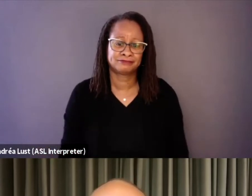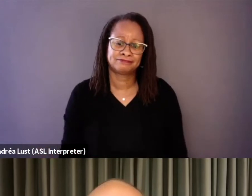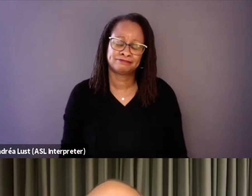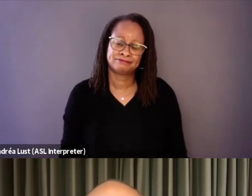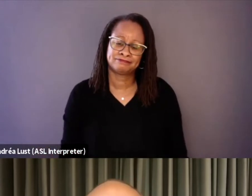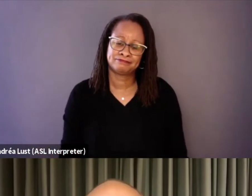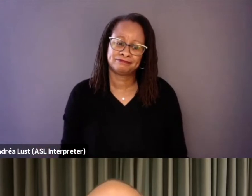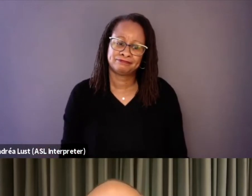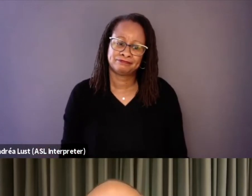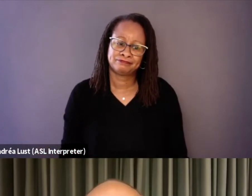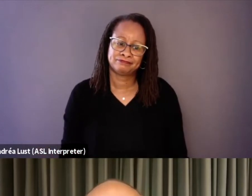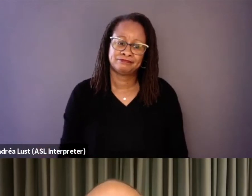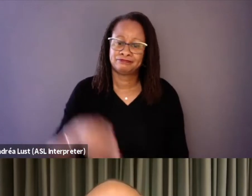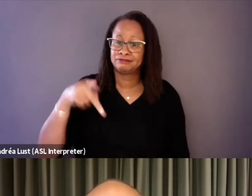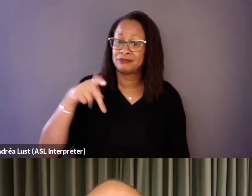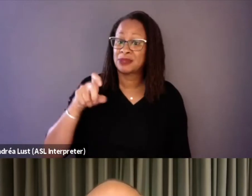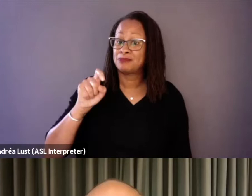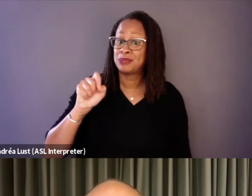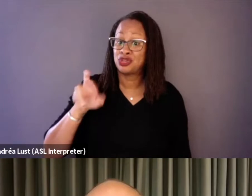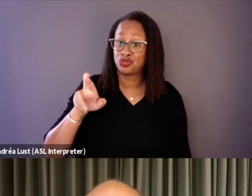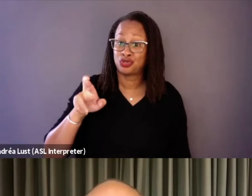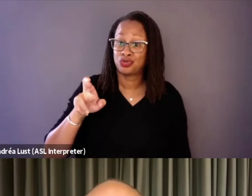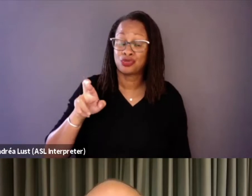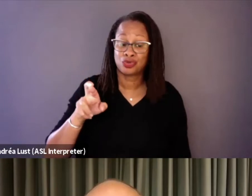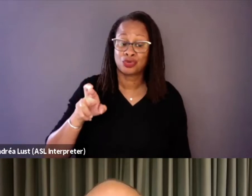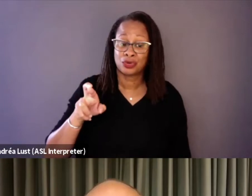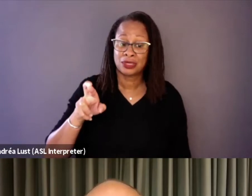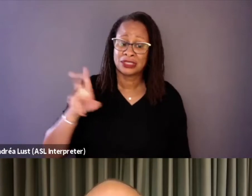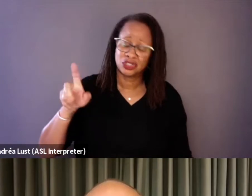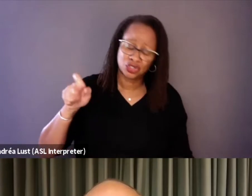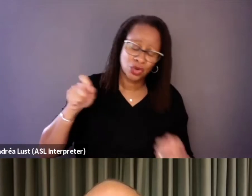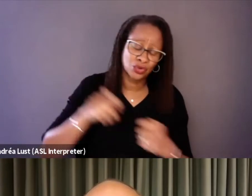Well, Peter, certainly I think helped,